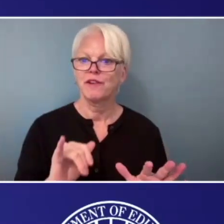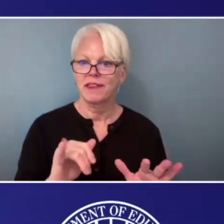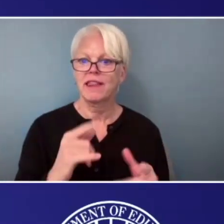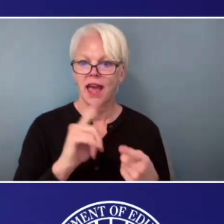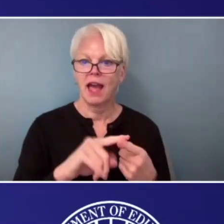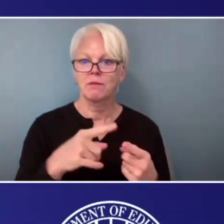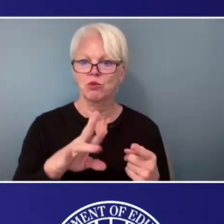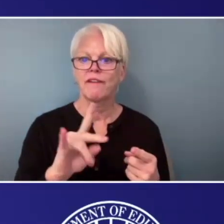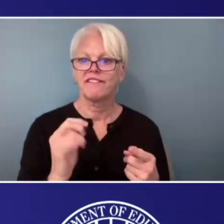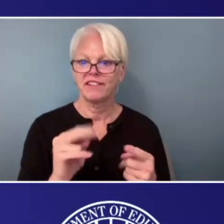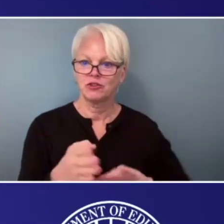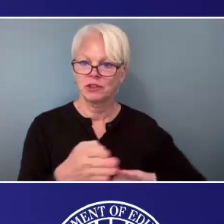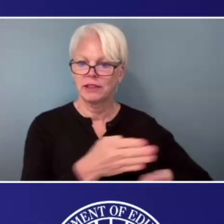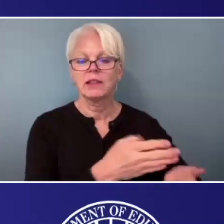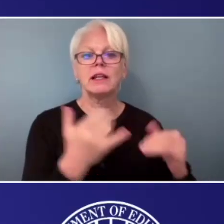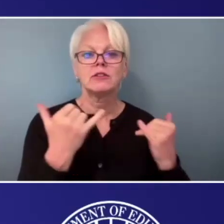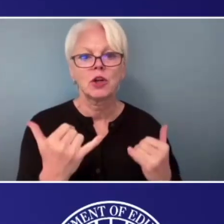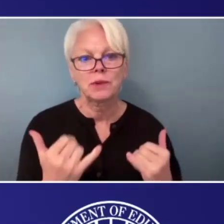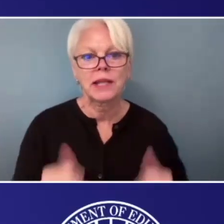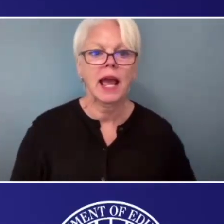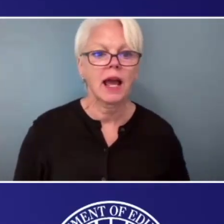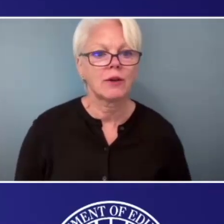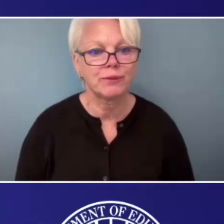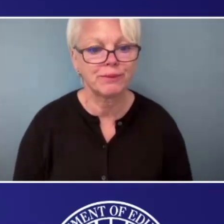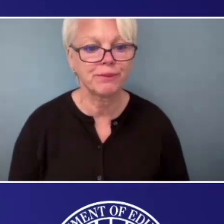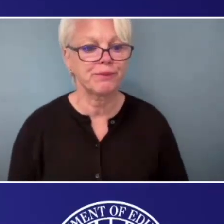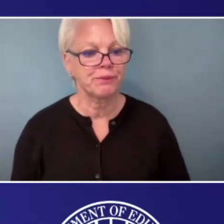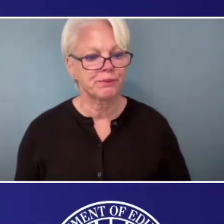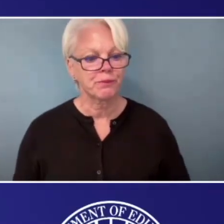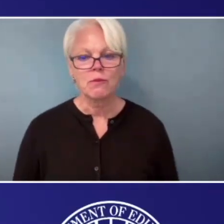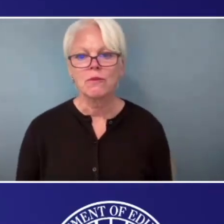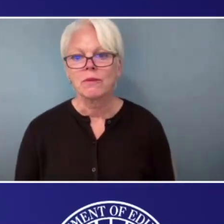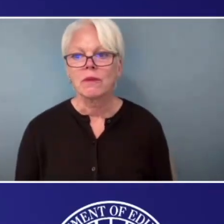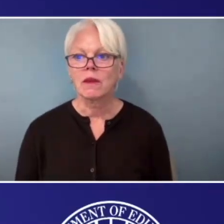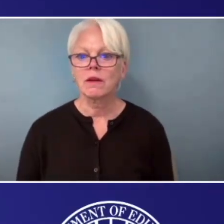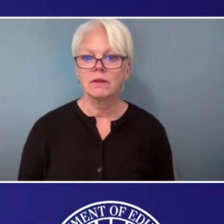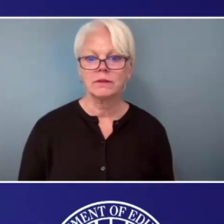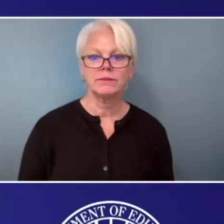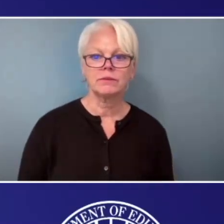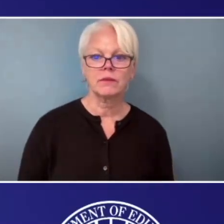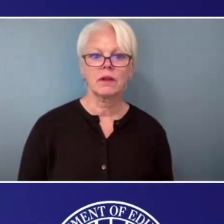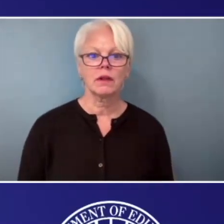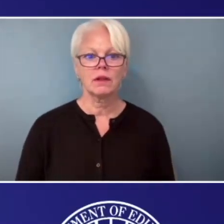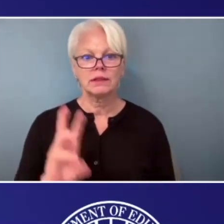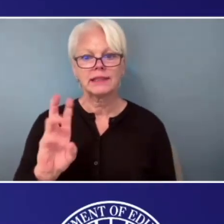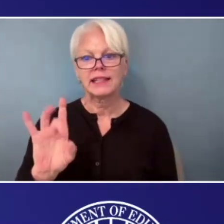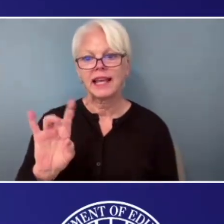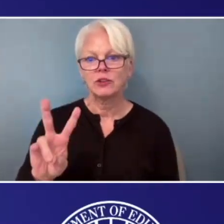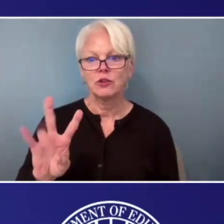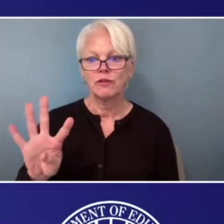If we would now move to 682.405.